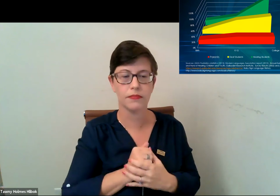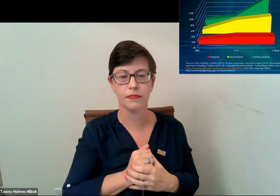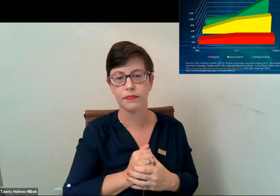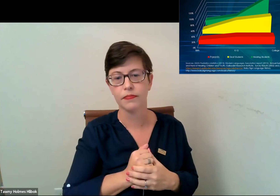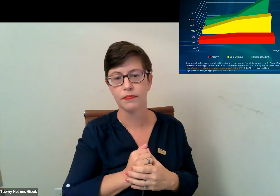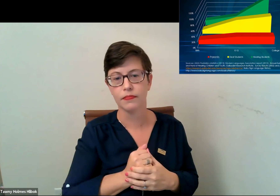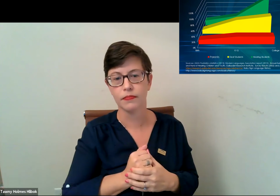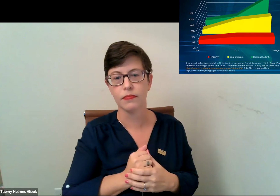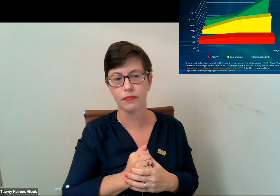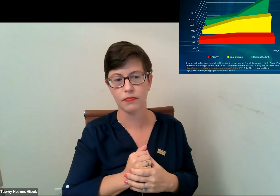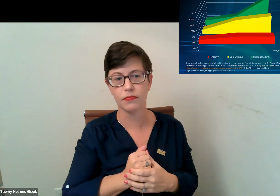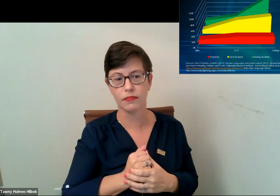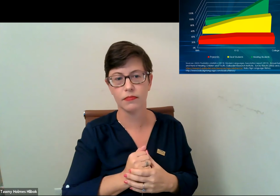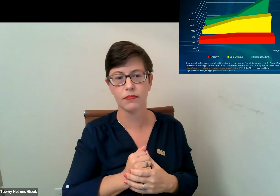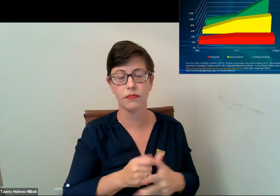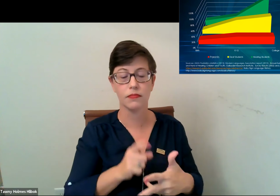And they're each marked with a different color on this graph.